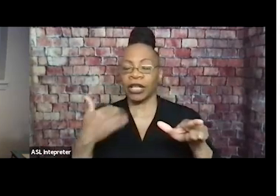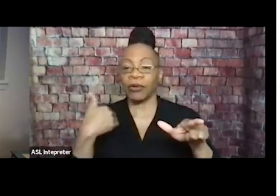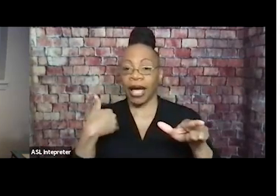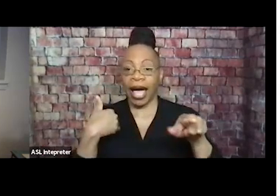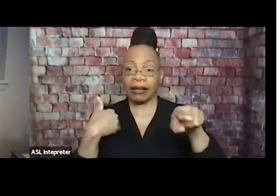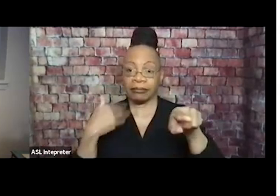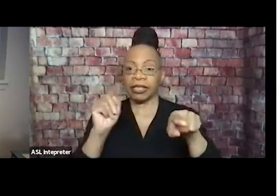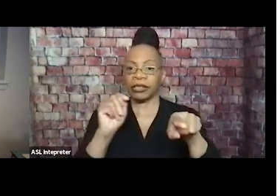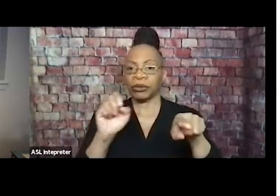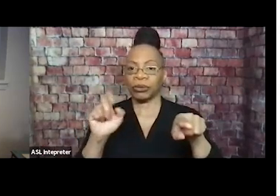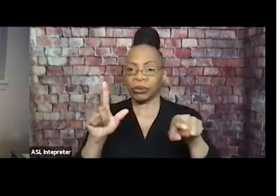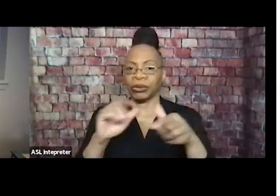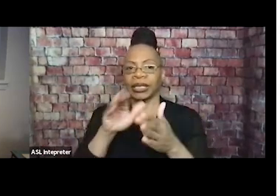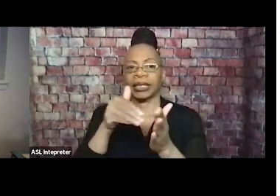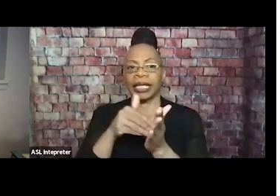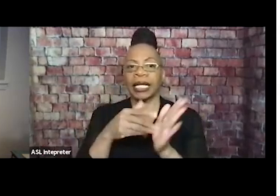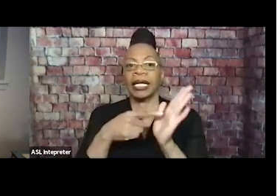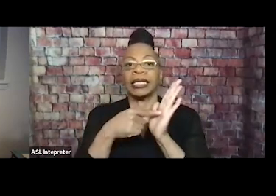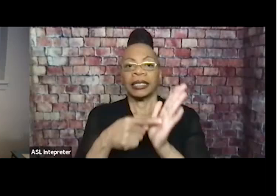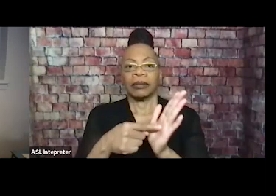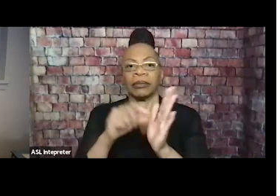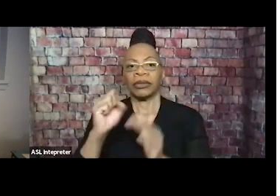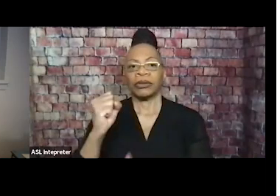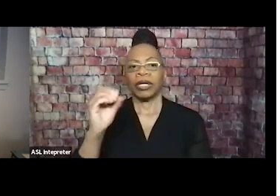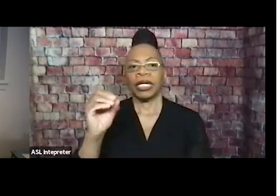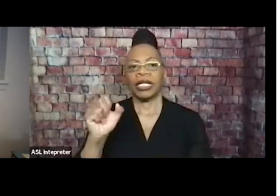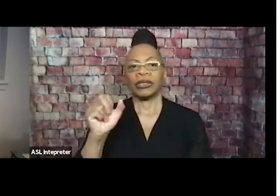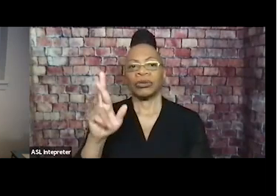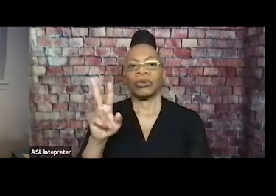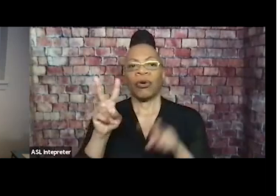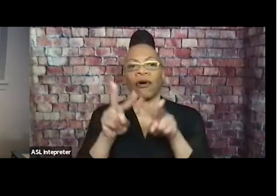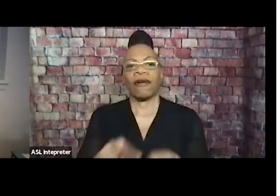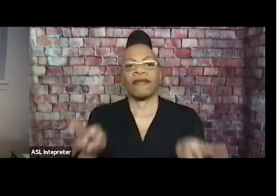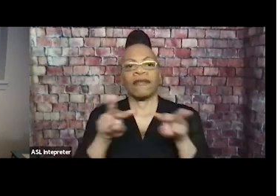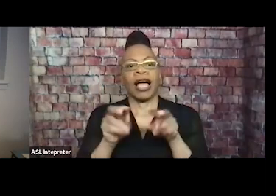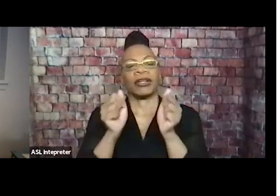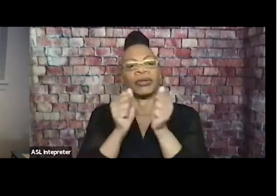entitled Demonstrating SOAR Values with our Words: Respectful and First-Person Medical Summary Reports.